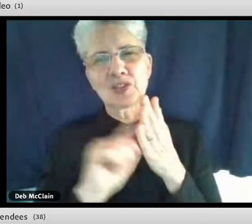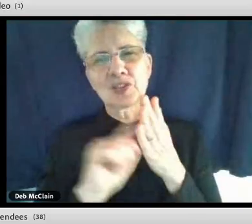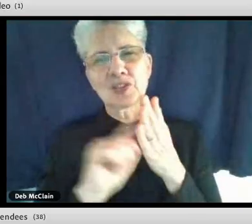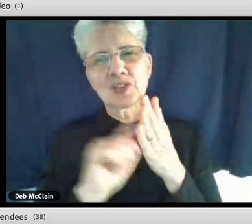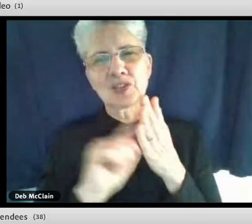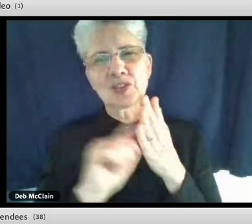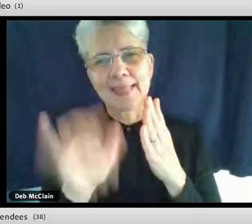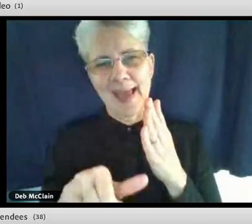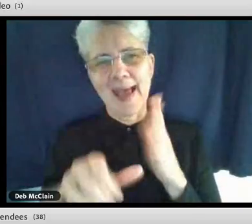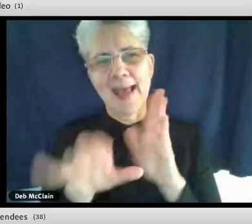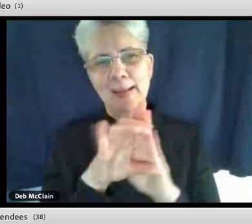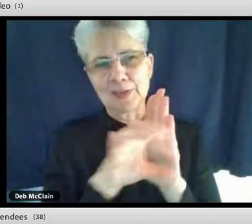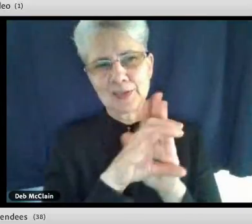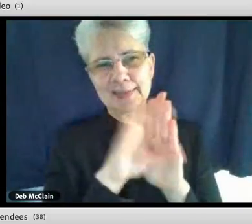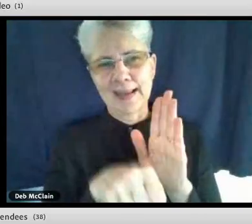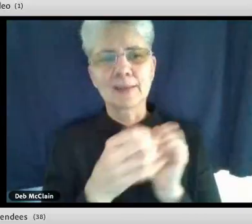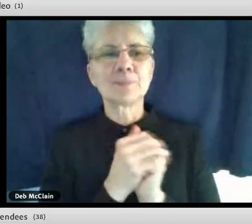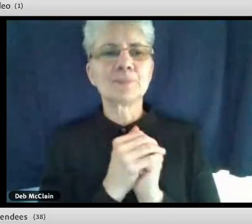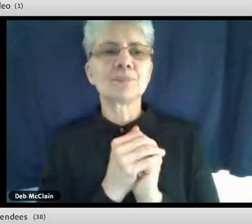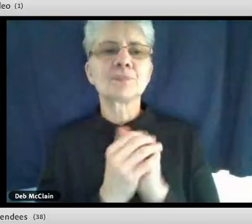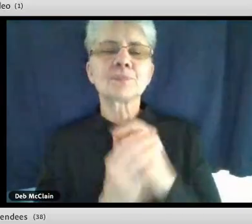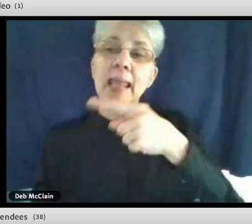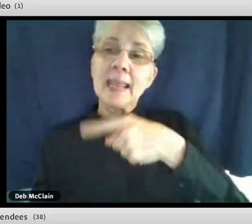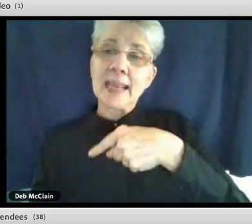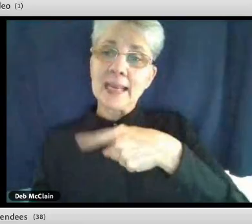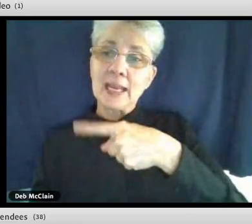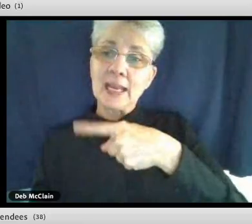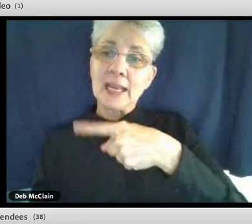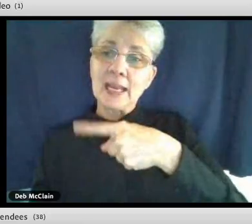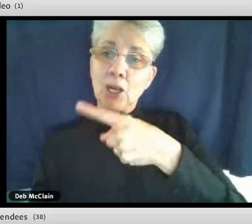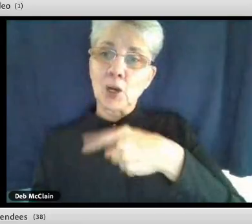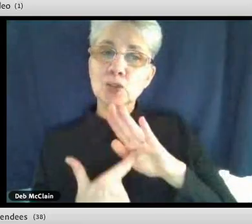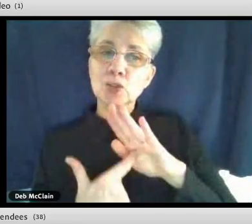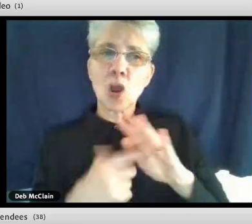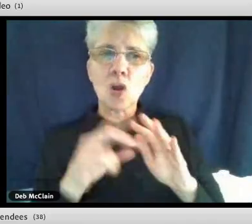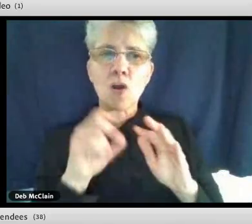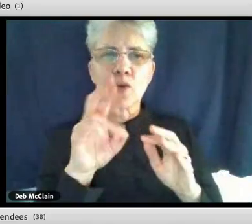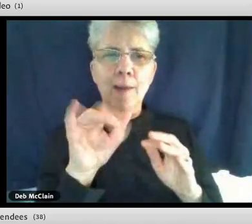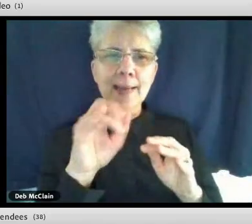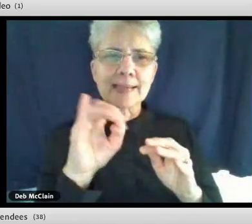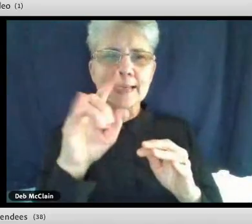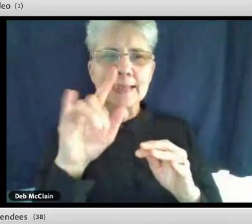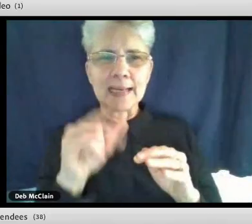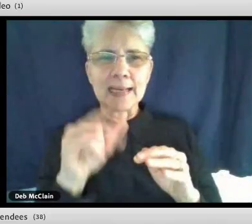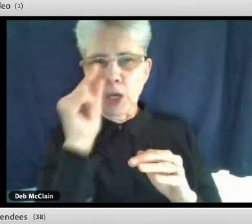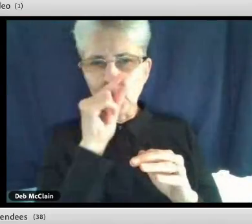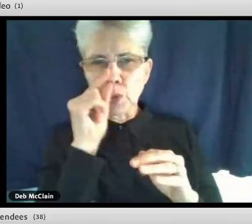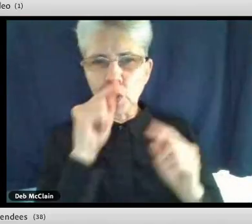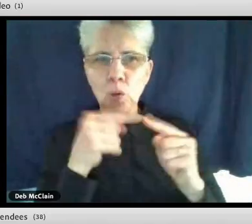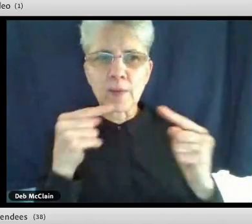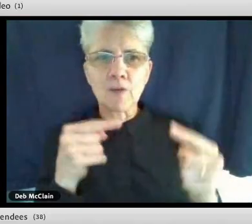so there's ways you can also check the images. These are a couple of them right here, Veracity,